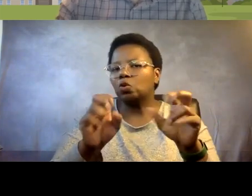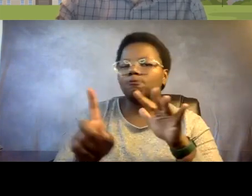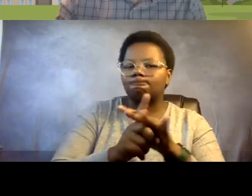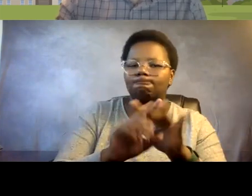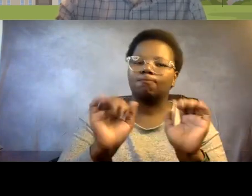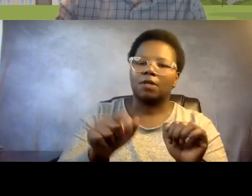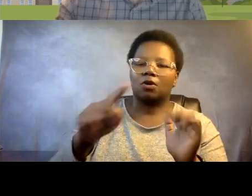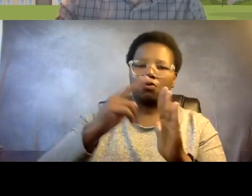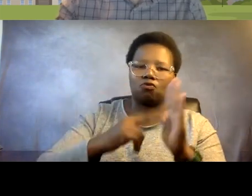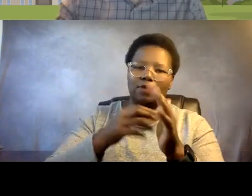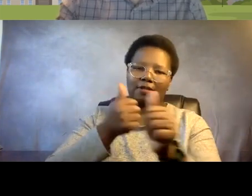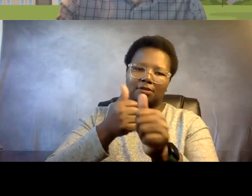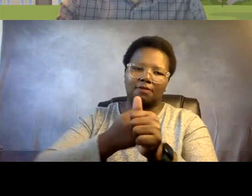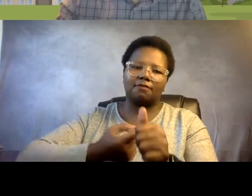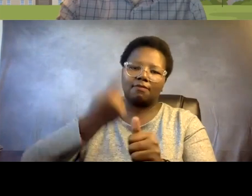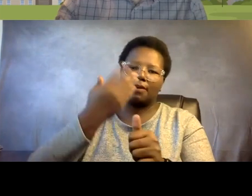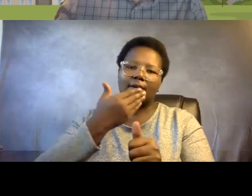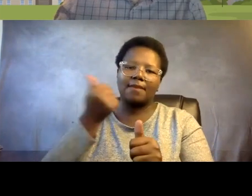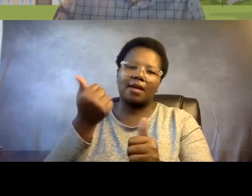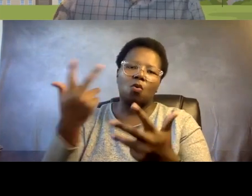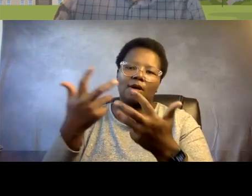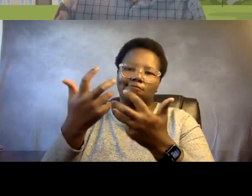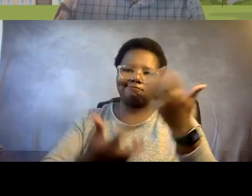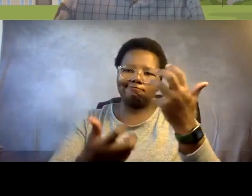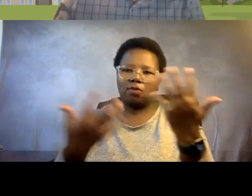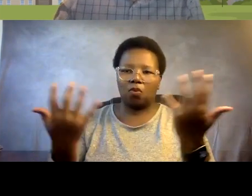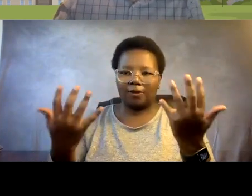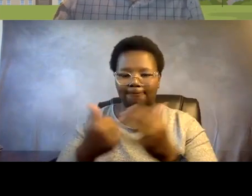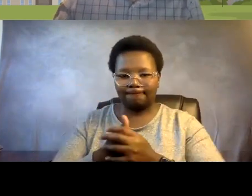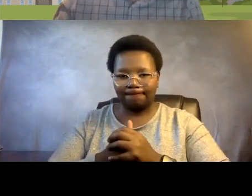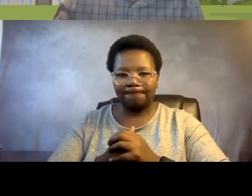to get a better sense as to what some of those disparities might be. Great, great question.